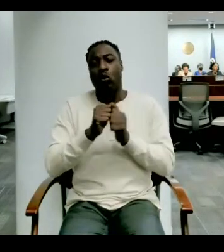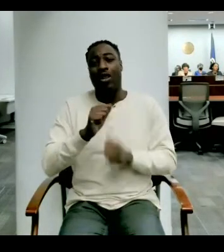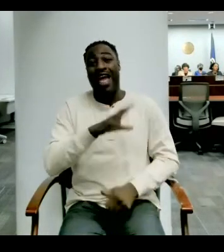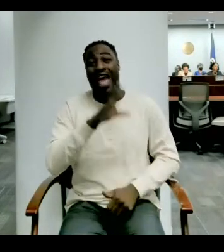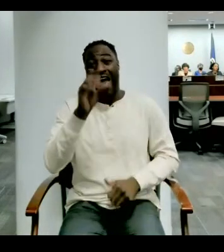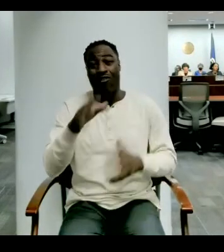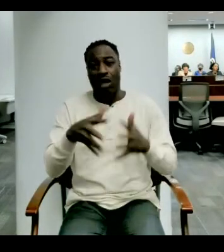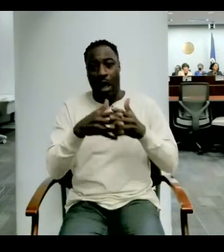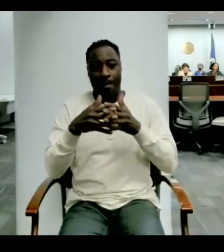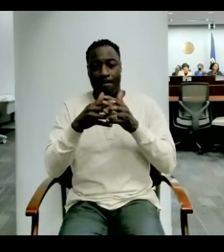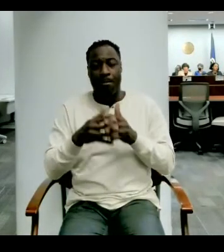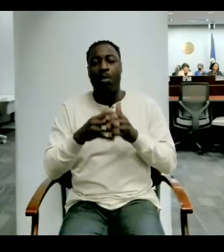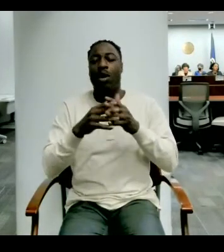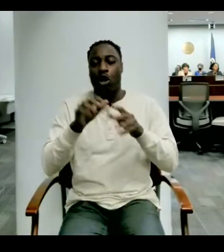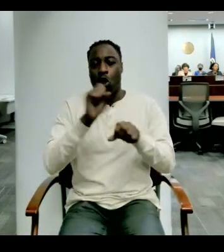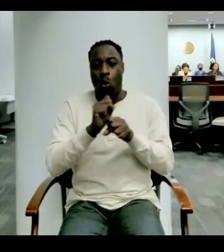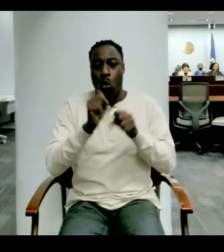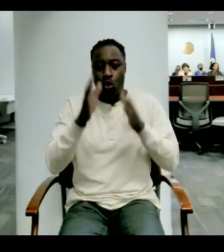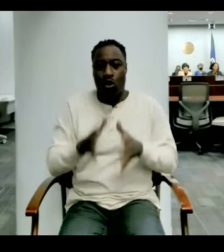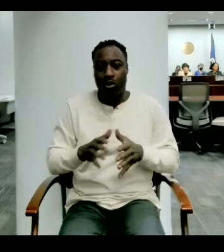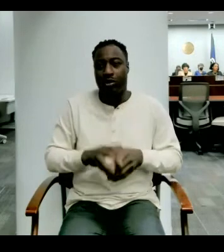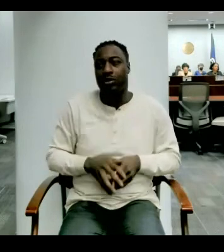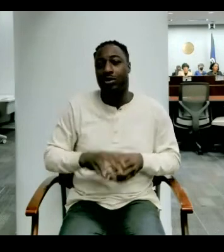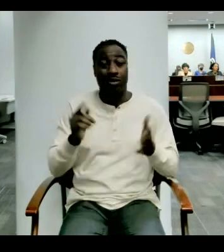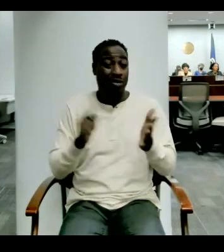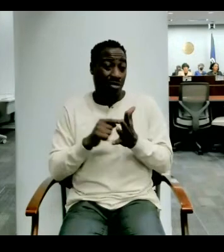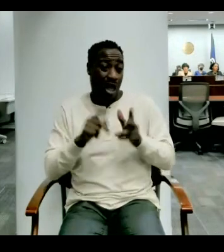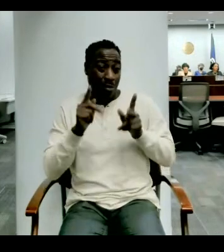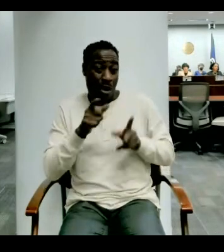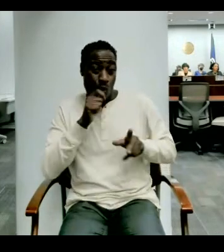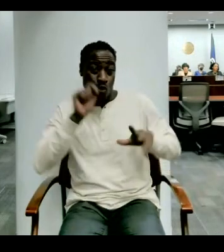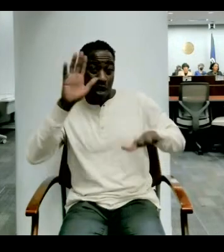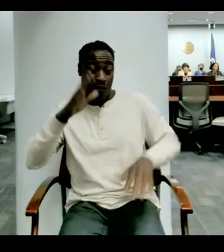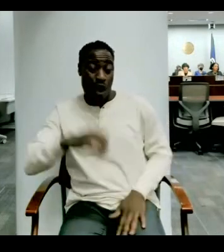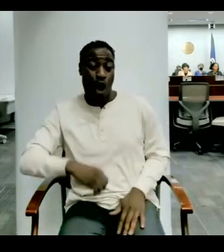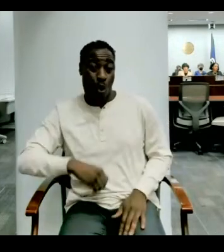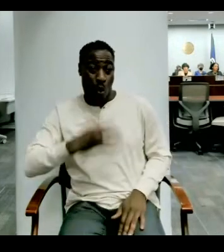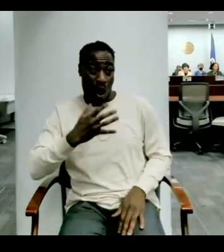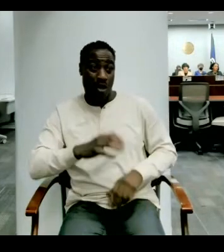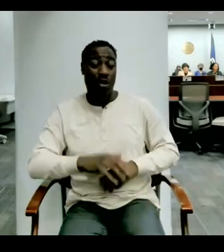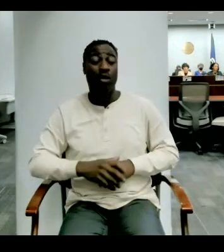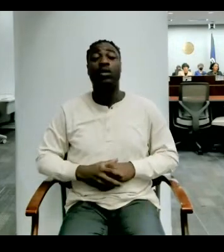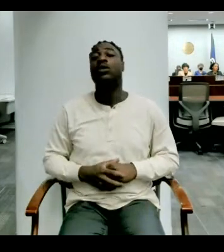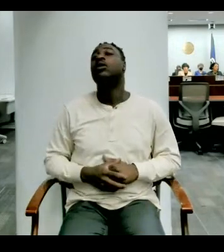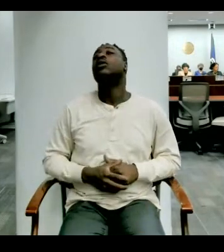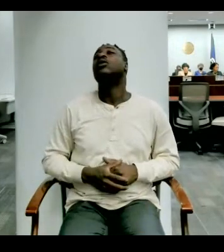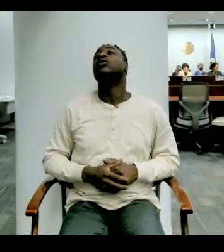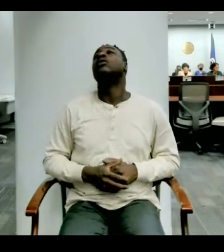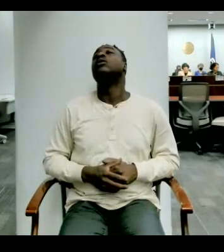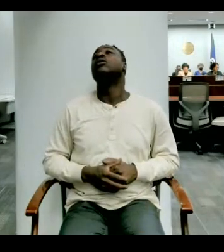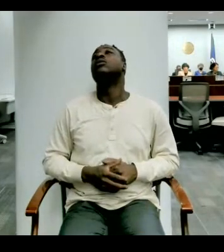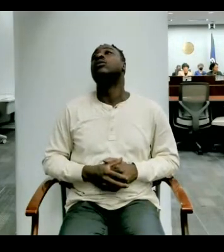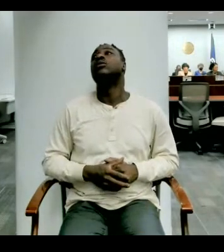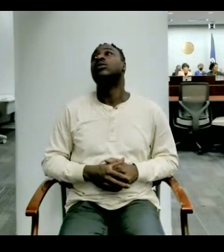Joint employer liability, this is critical and you do it but continue that. I also would suggest the